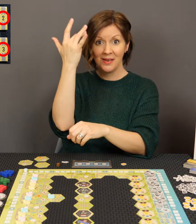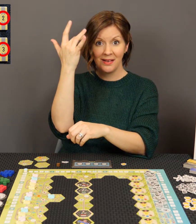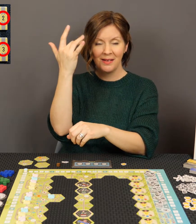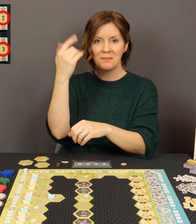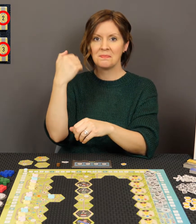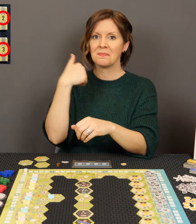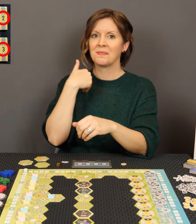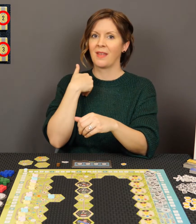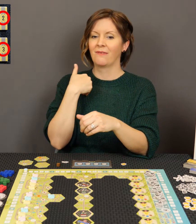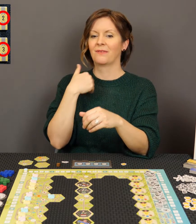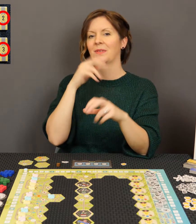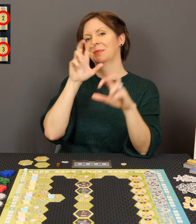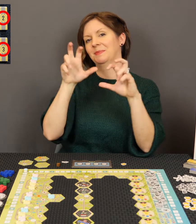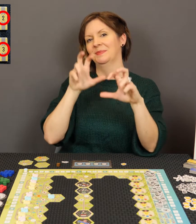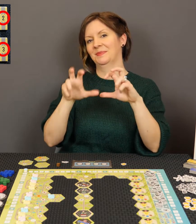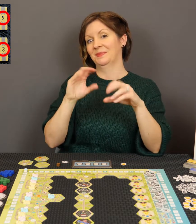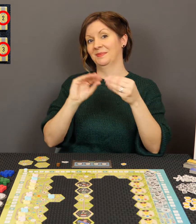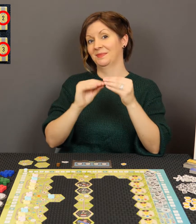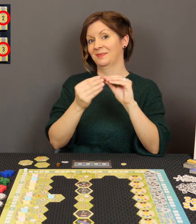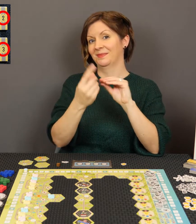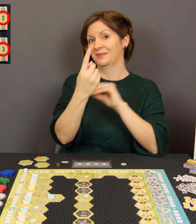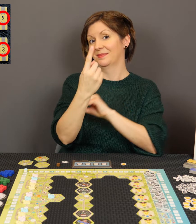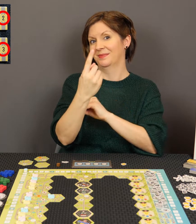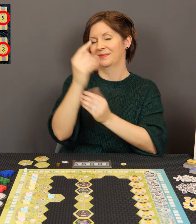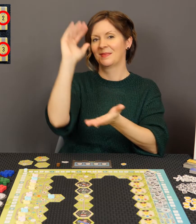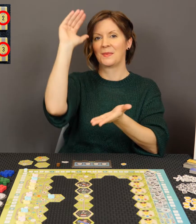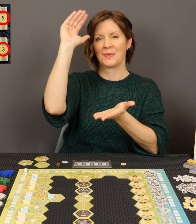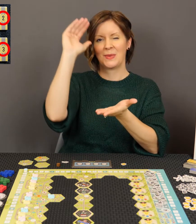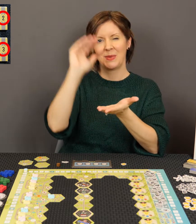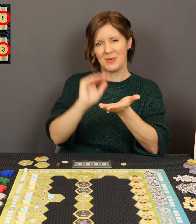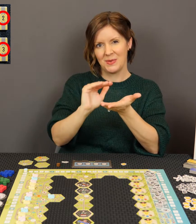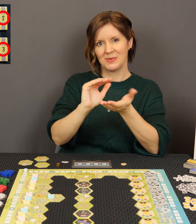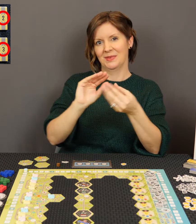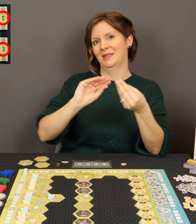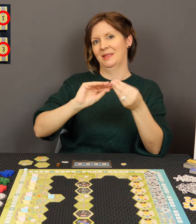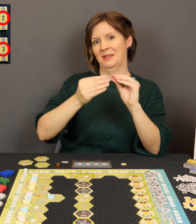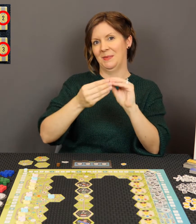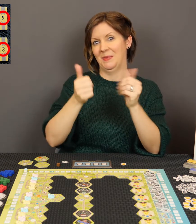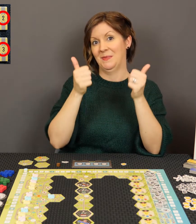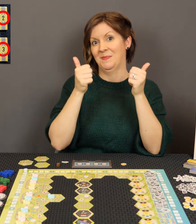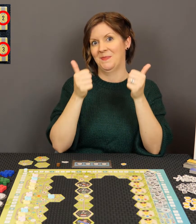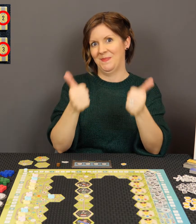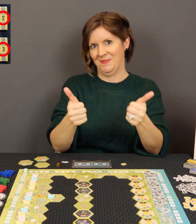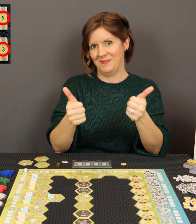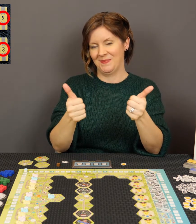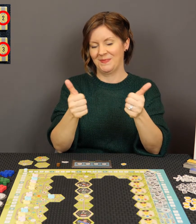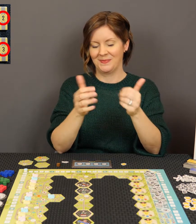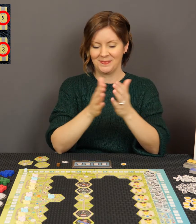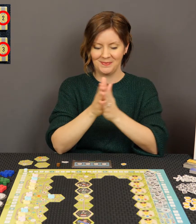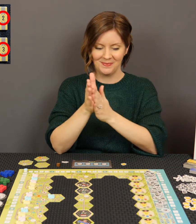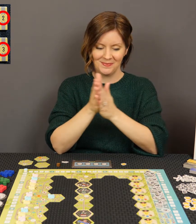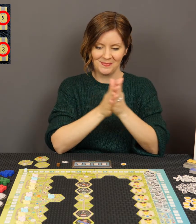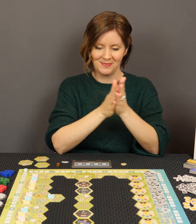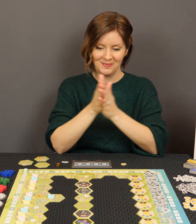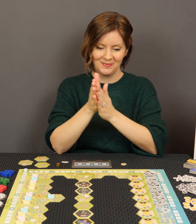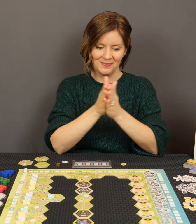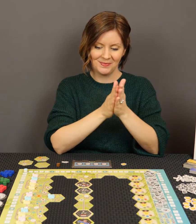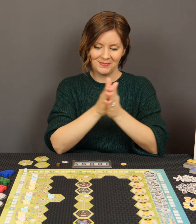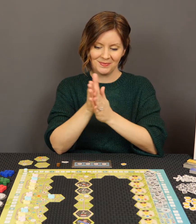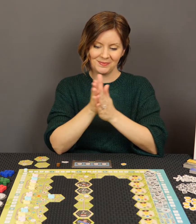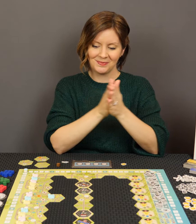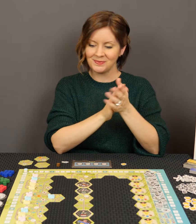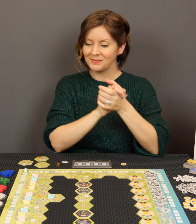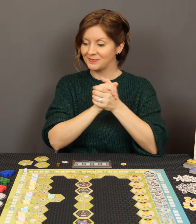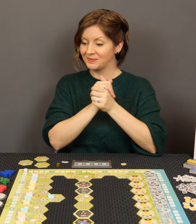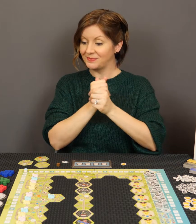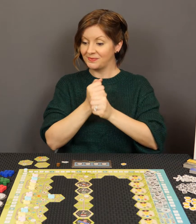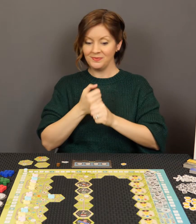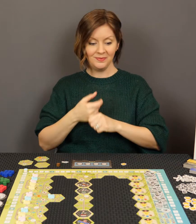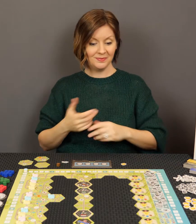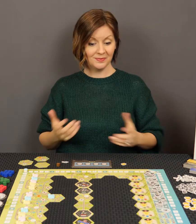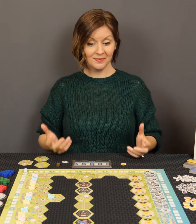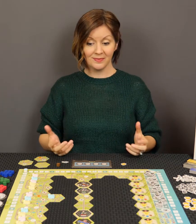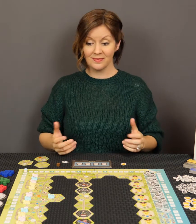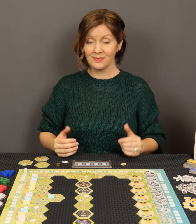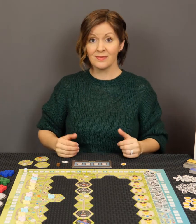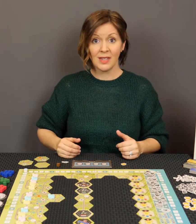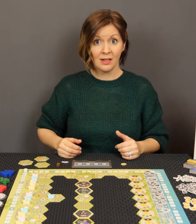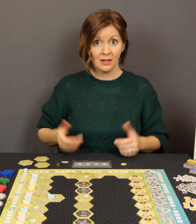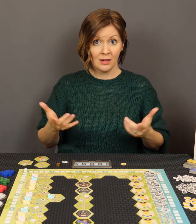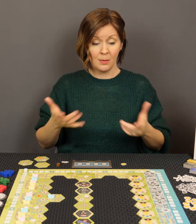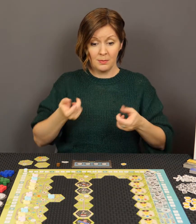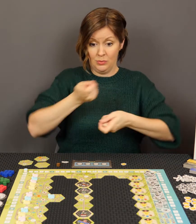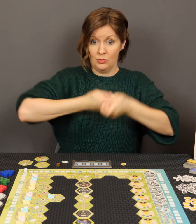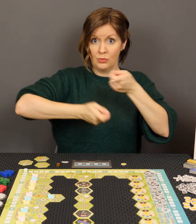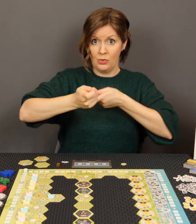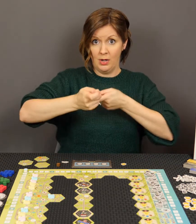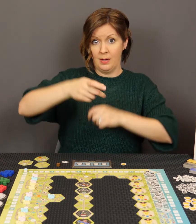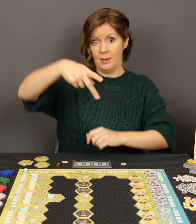I win because I have stock number 1, which is the lowest number.